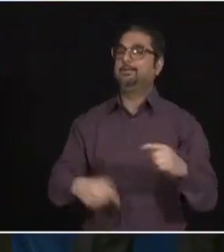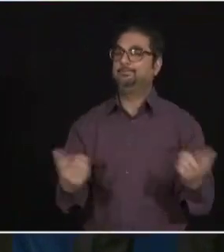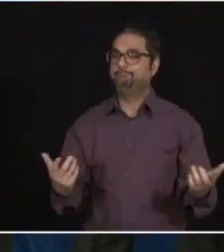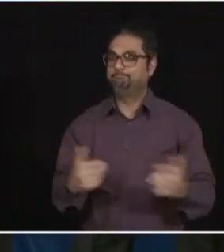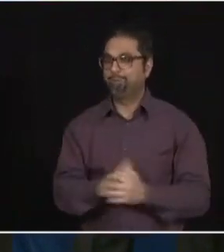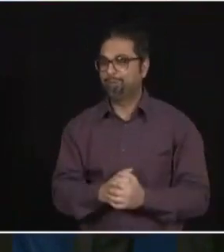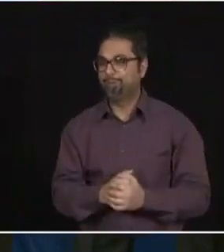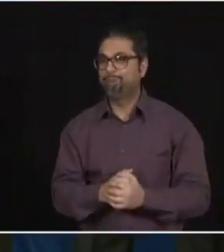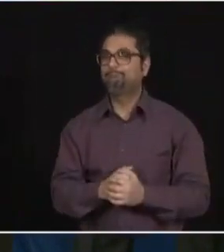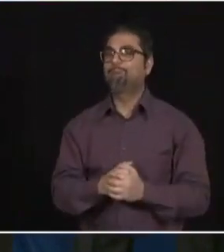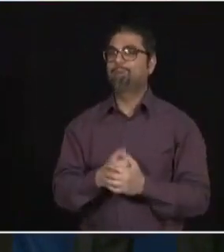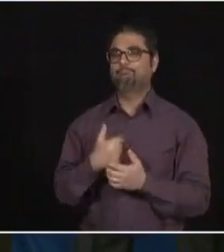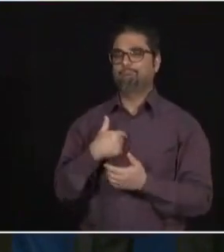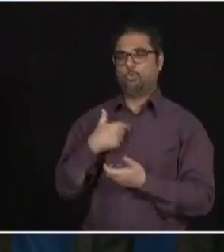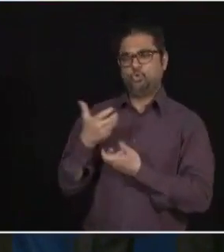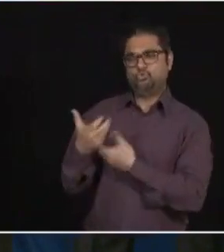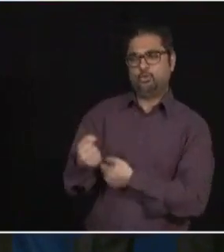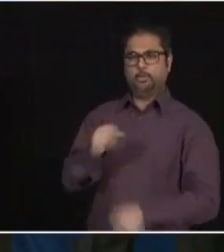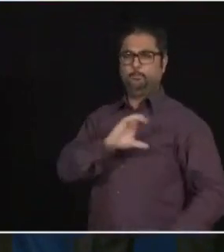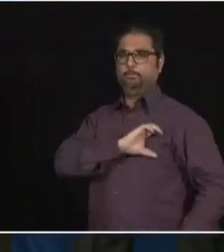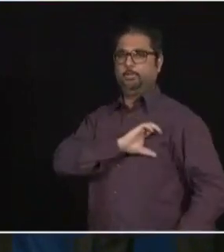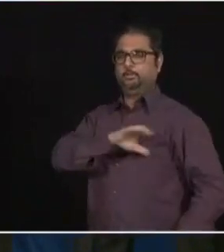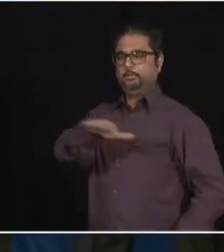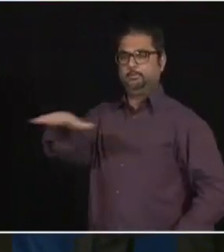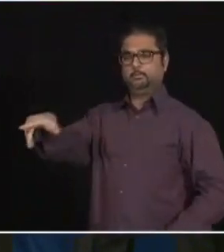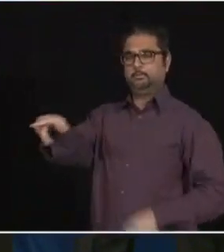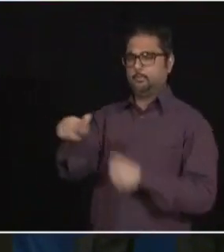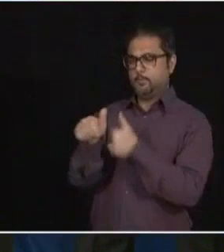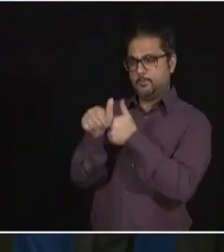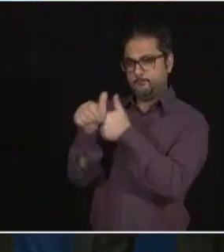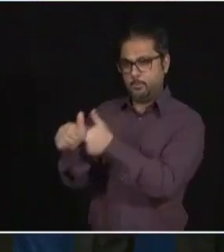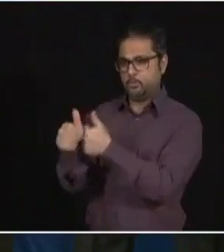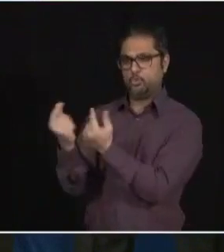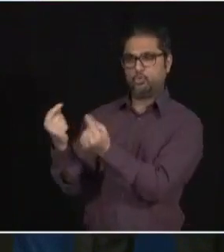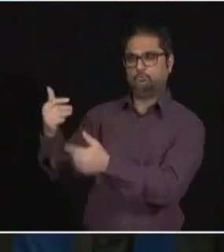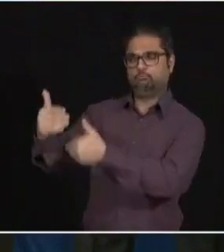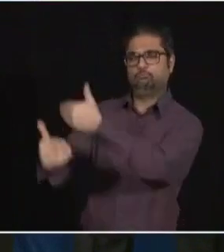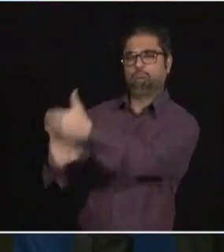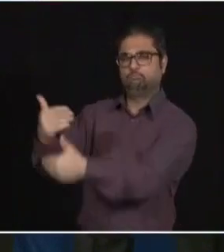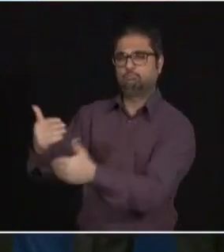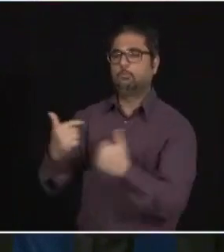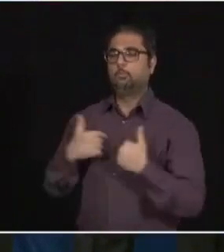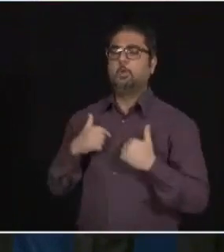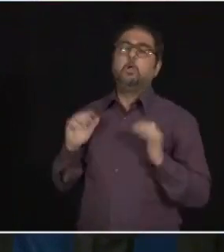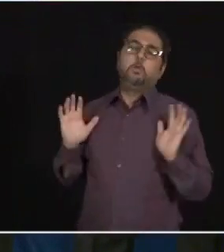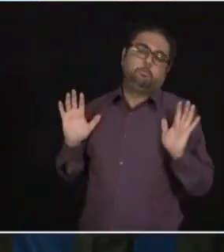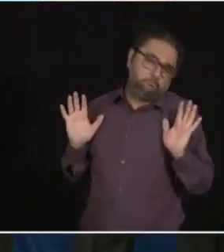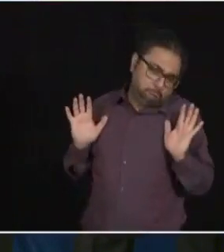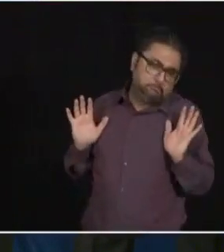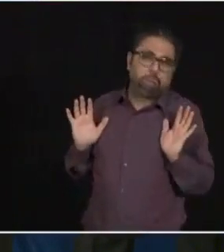needs to be done on any circumstance. But I'll leave that up to the leadership of the Toronto